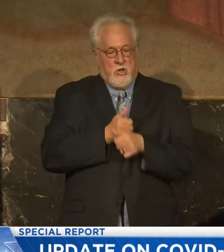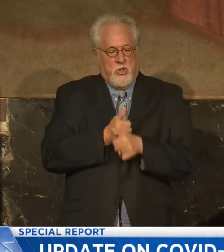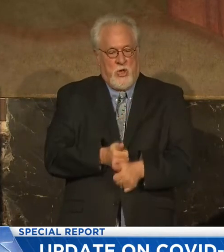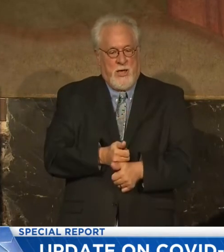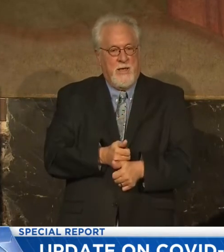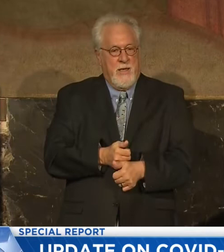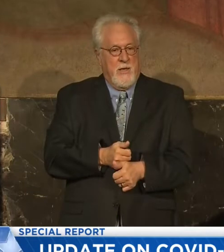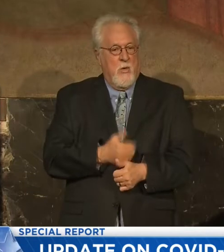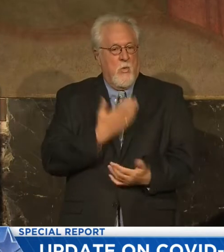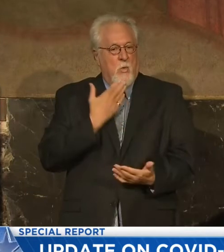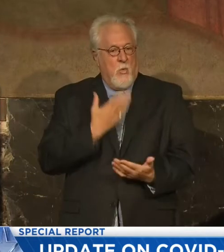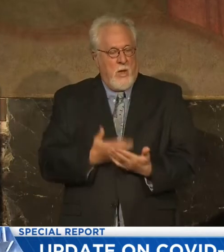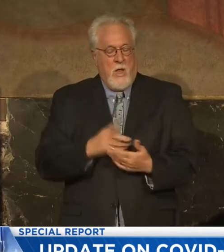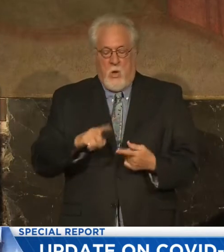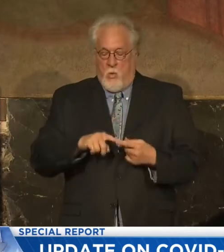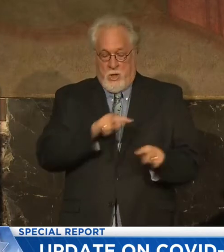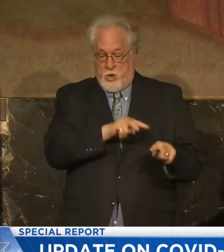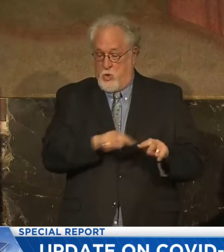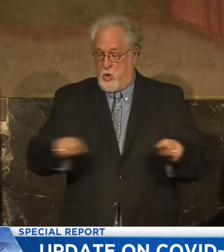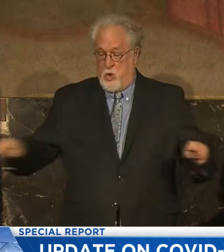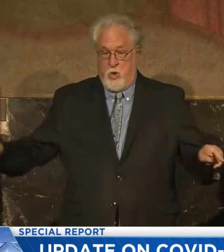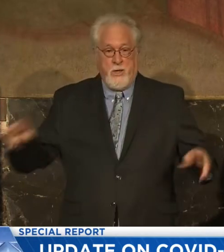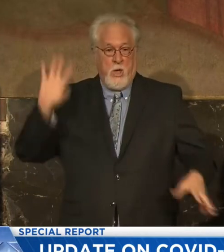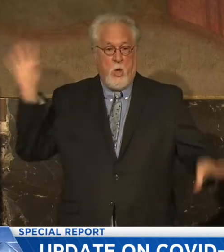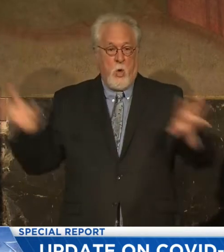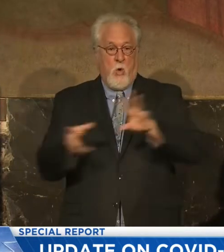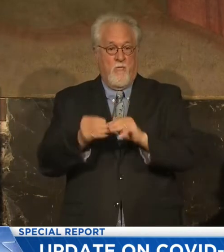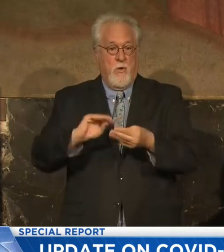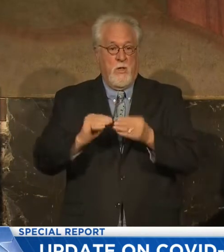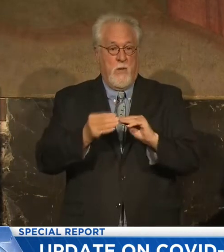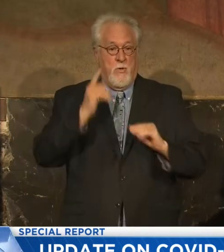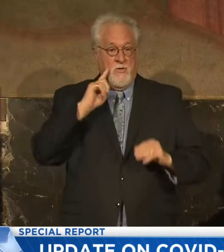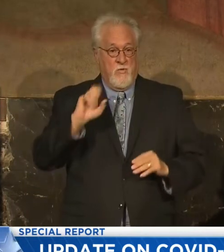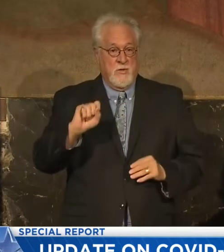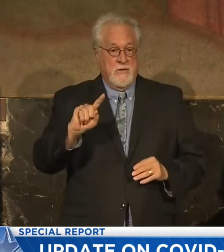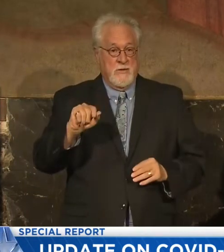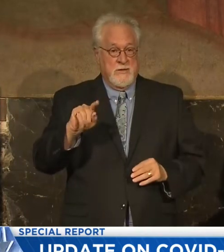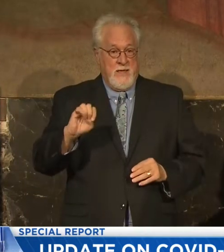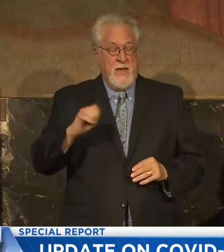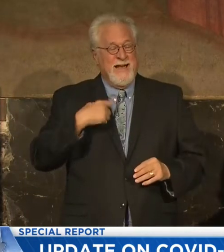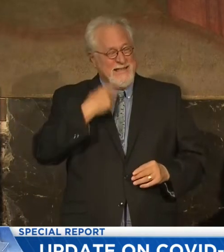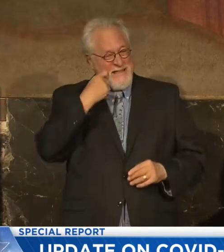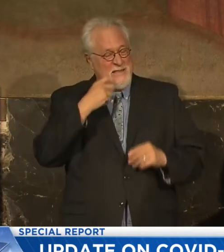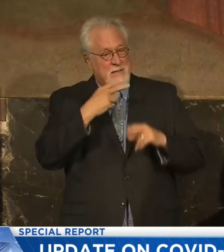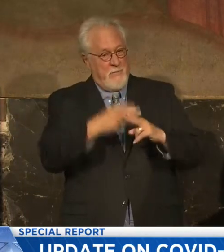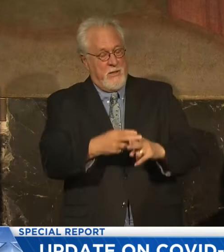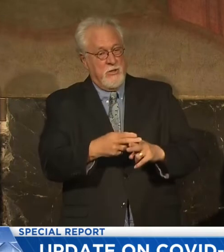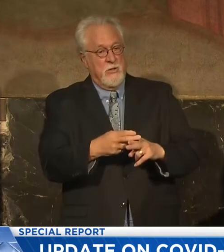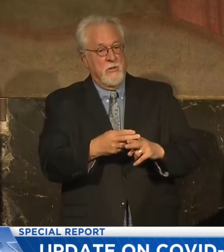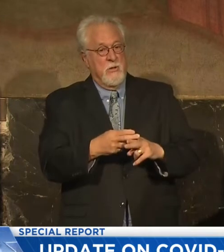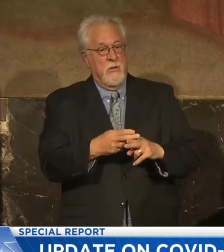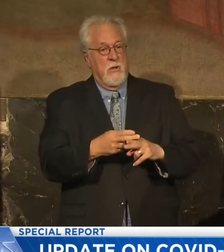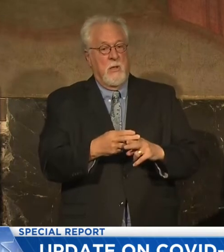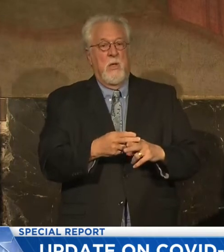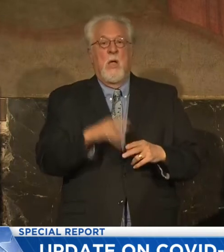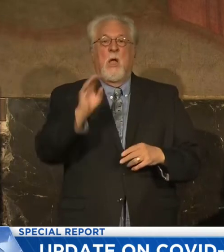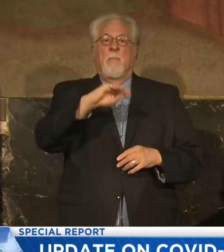TO TELL YOU THAT WE'RE MEETING THE CRITERIA. I'M GOING TO TELL YOU THAT WE ARE ATTRACTING REASONABLY WELL